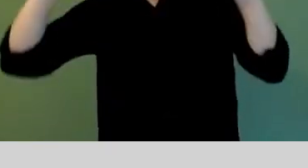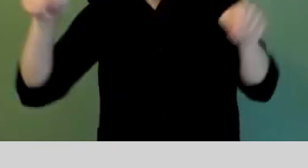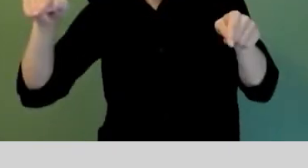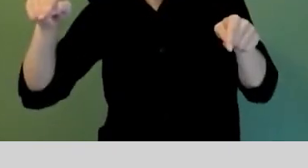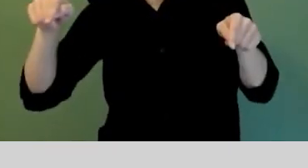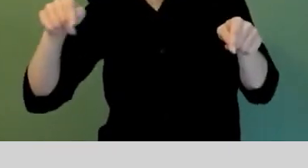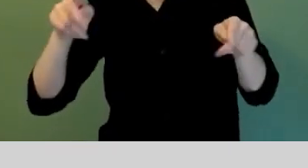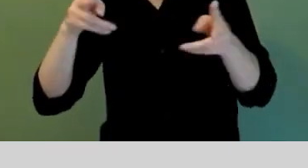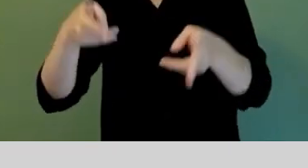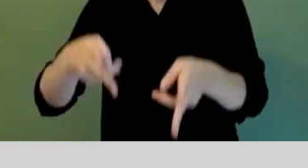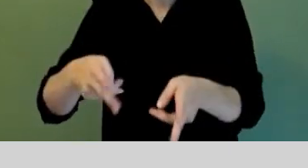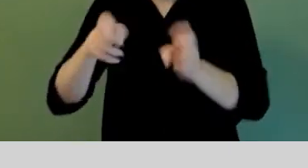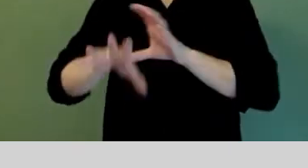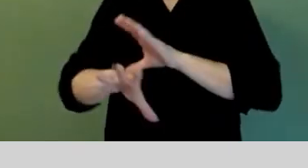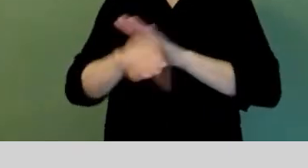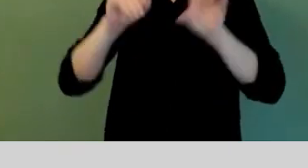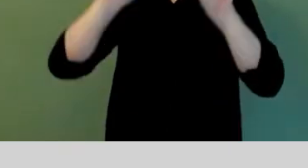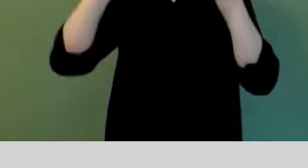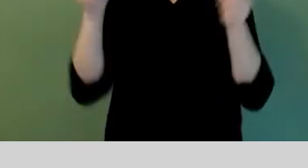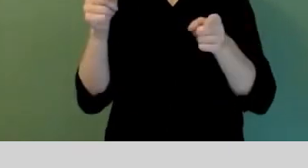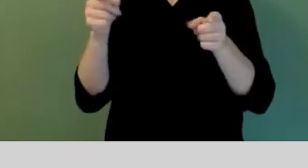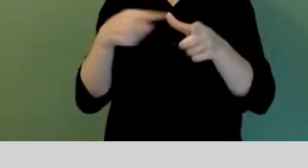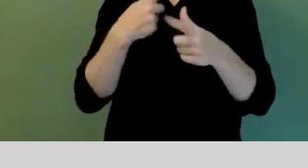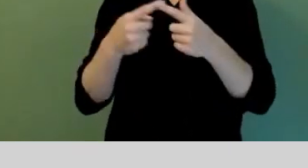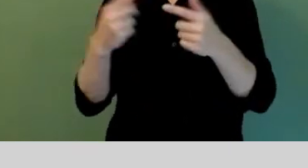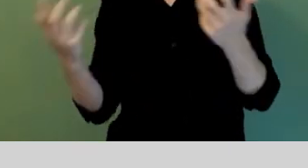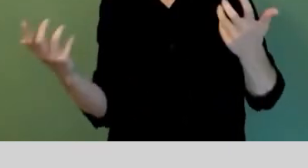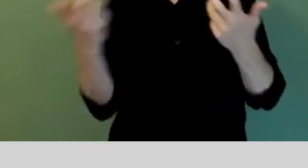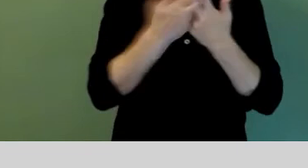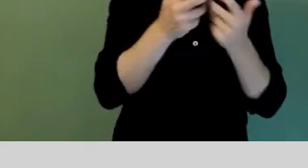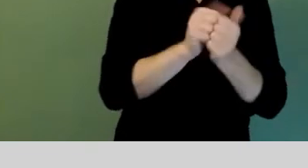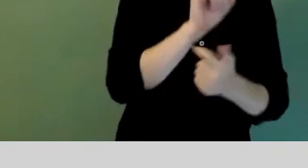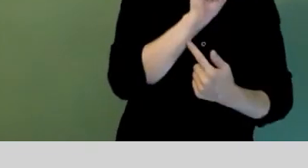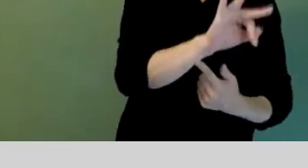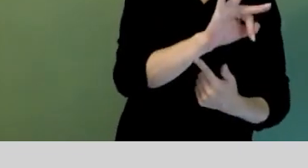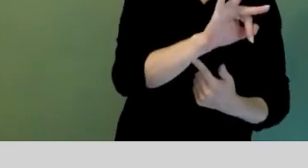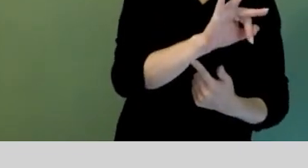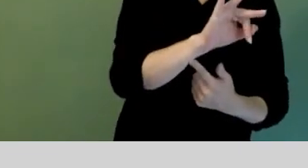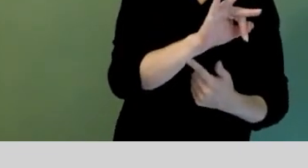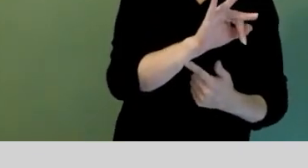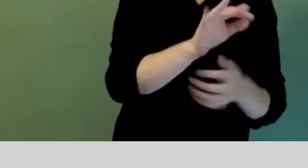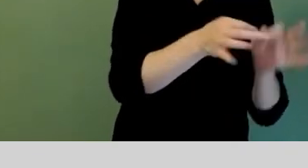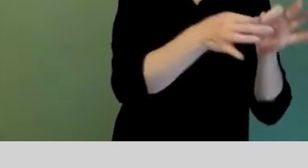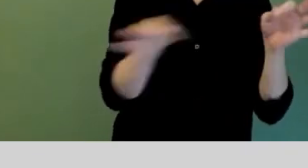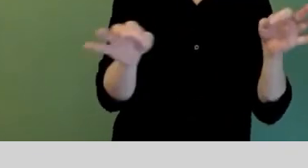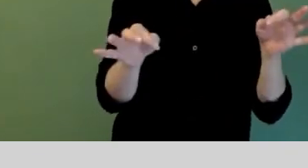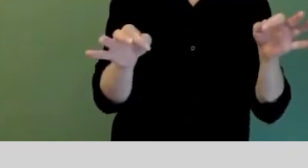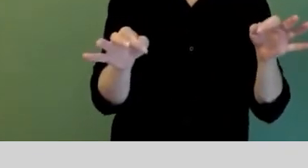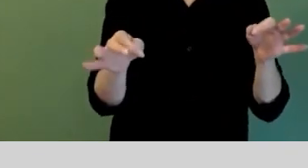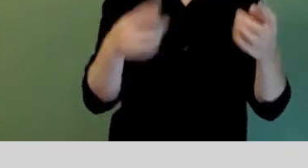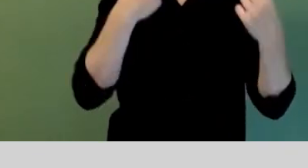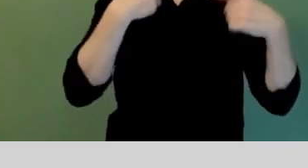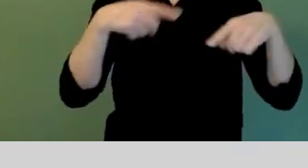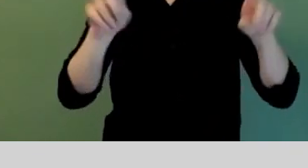and then combined with the if expressions example in Kotlin, you end up with an implementation that's really quite elegant.